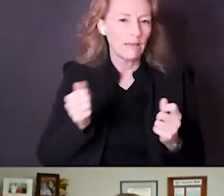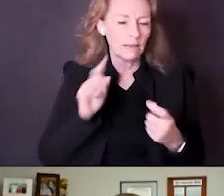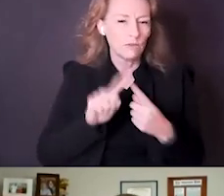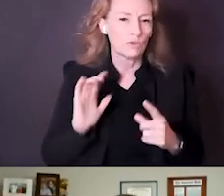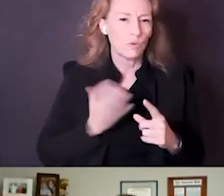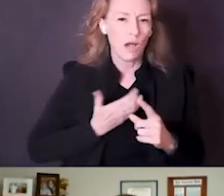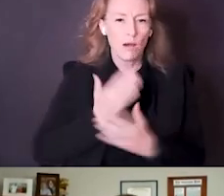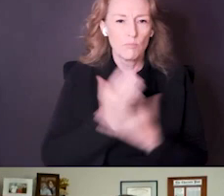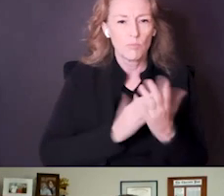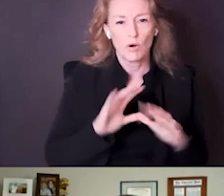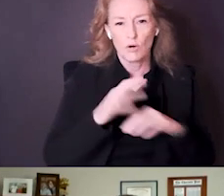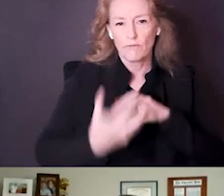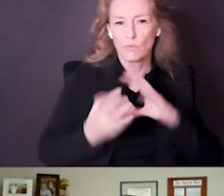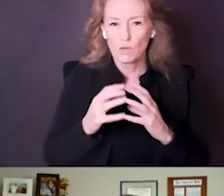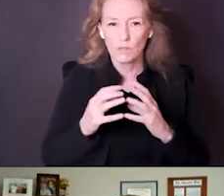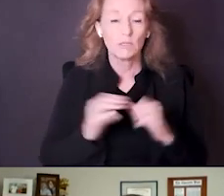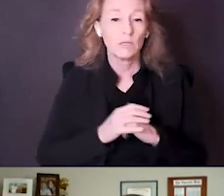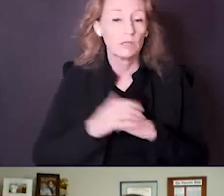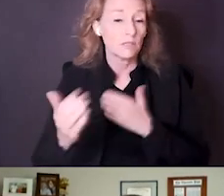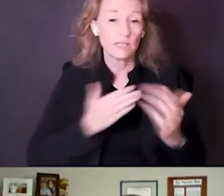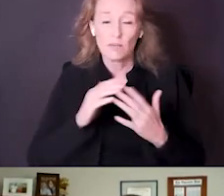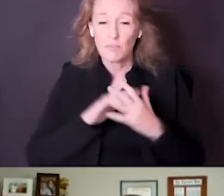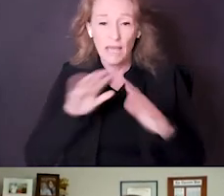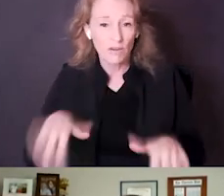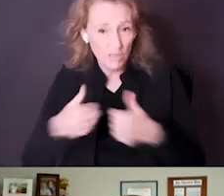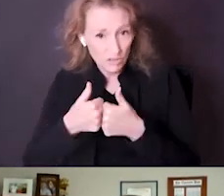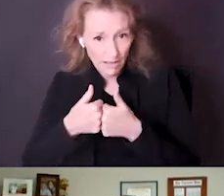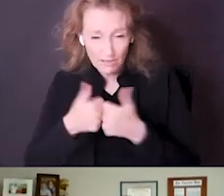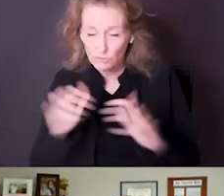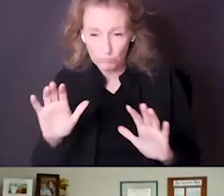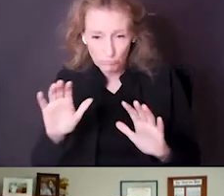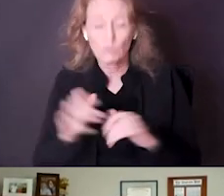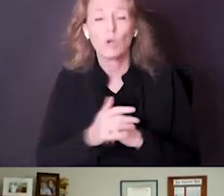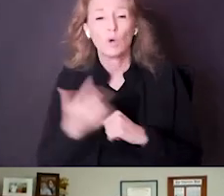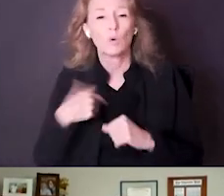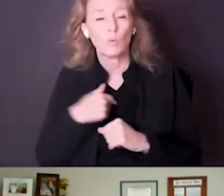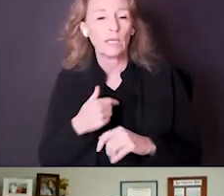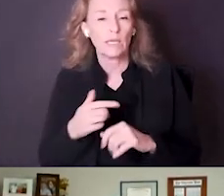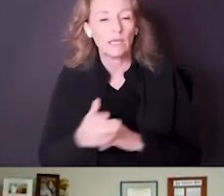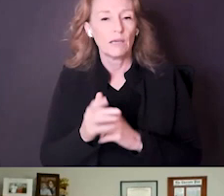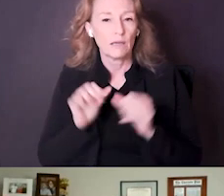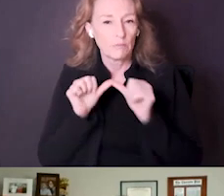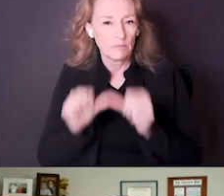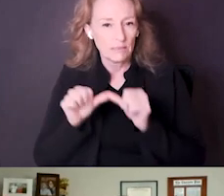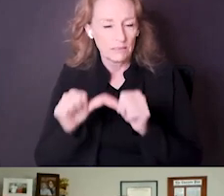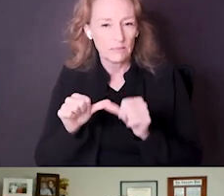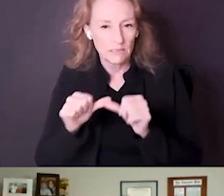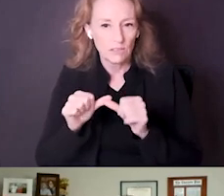REGARDLESS OF THE CHALLENGE, ONE CONSTANT IS THAT WE CARE FOR THE HURT.